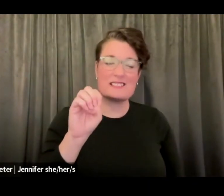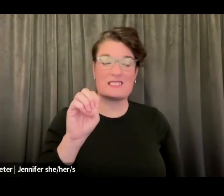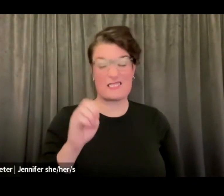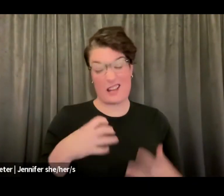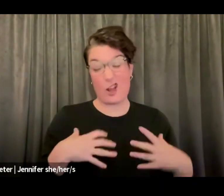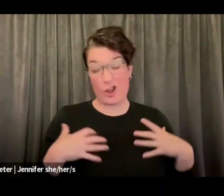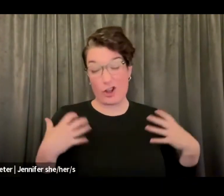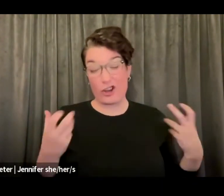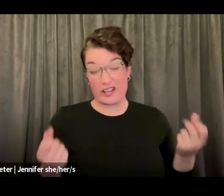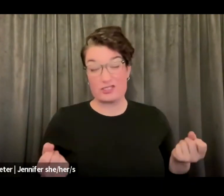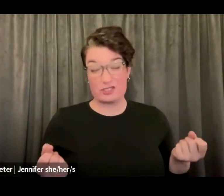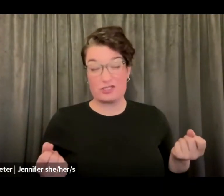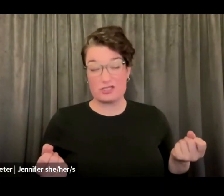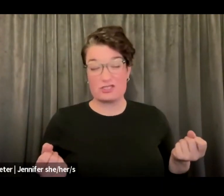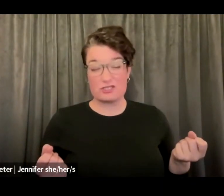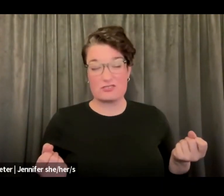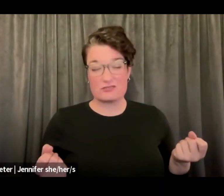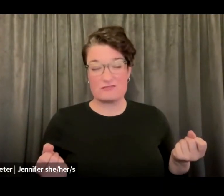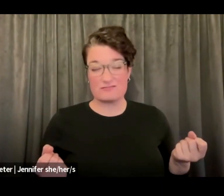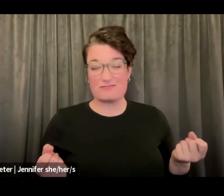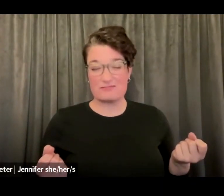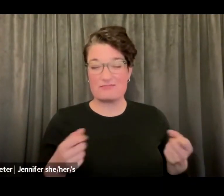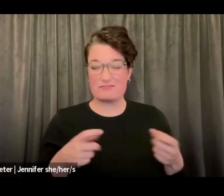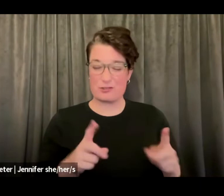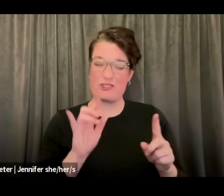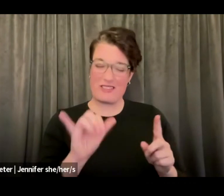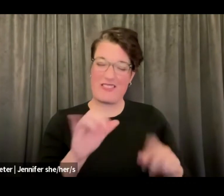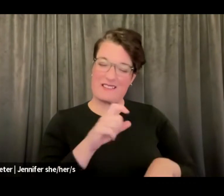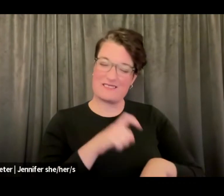and courage you may take during this time